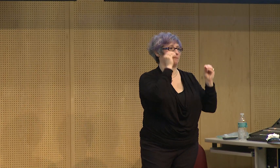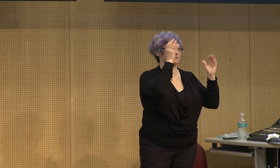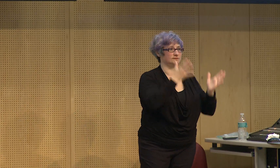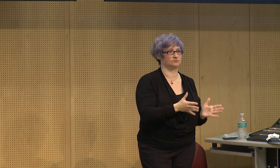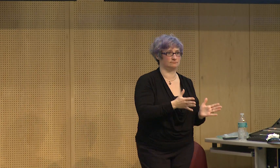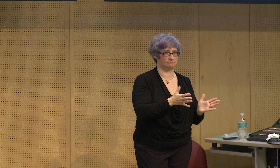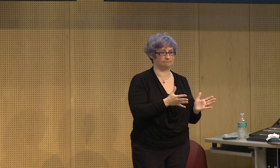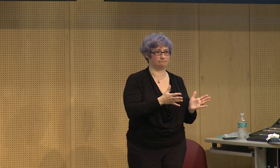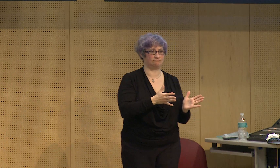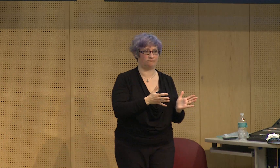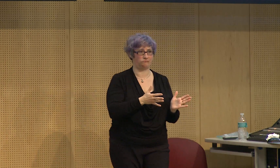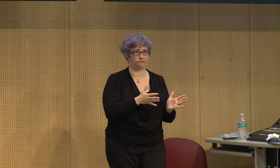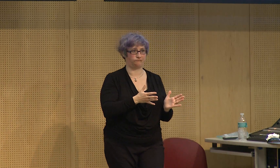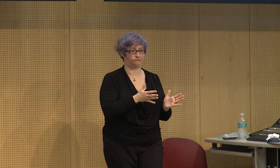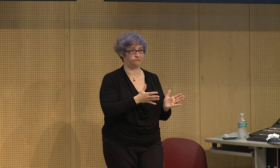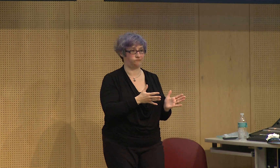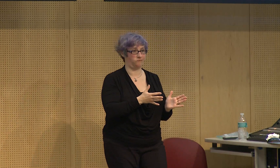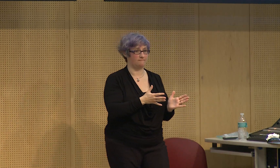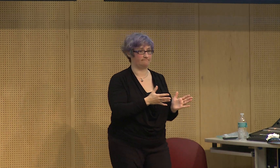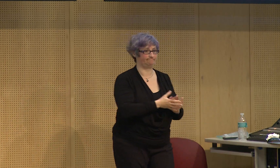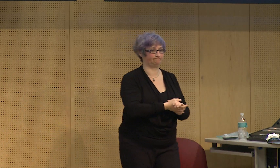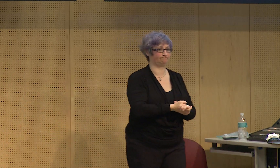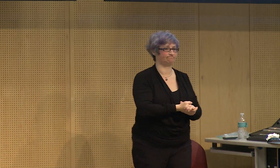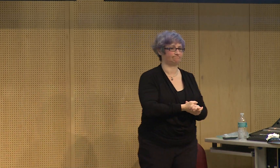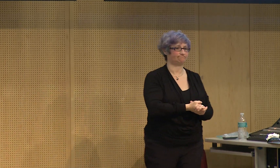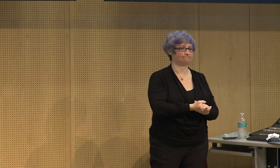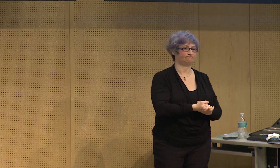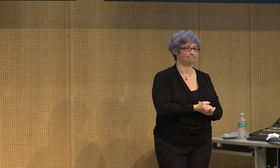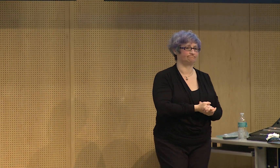from a language-rich environment which often includes their parents.